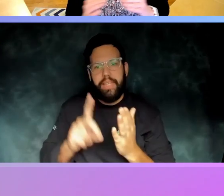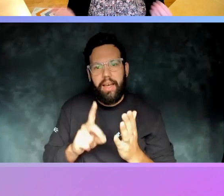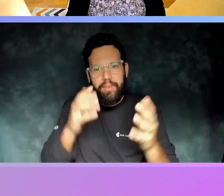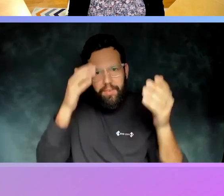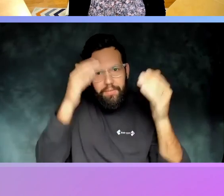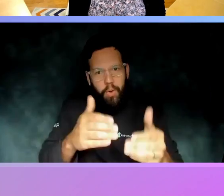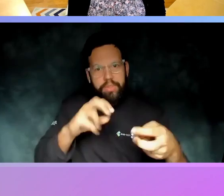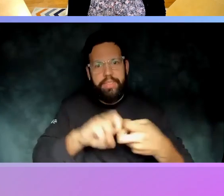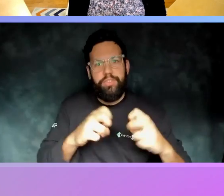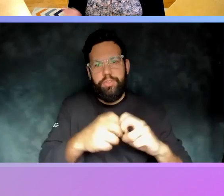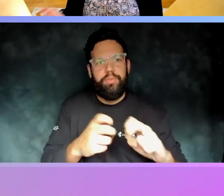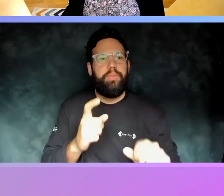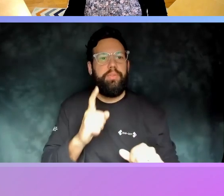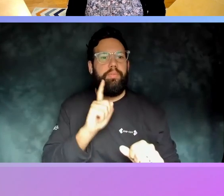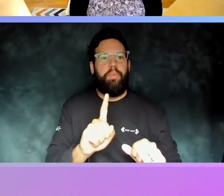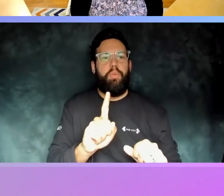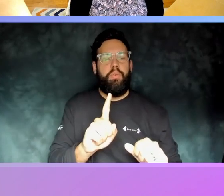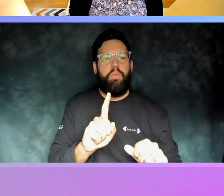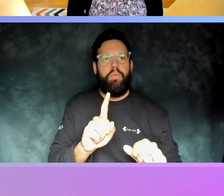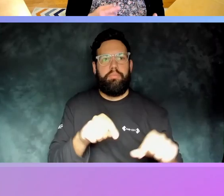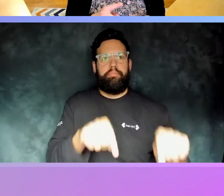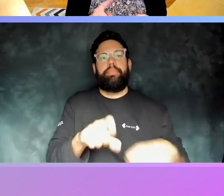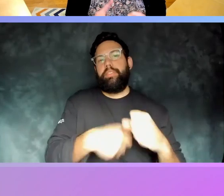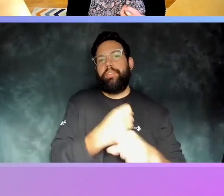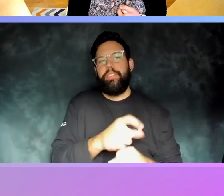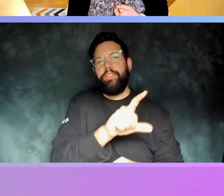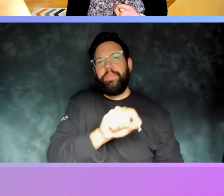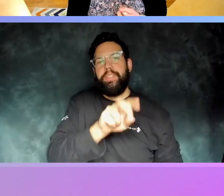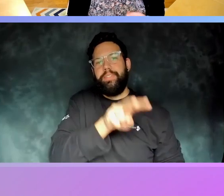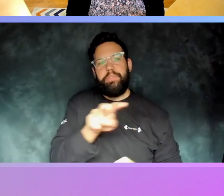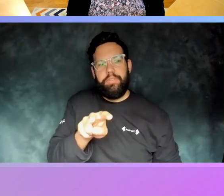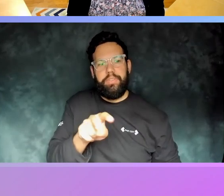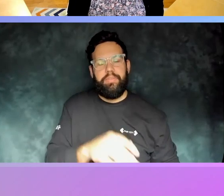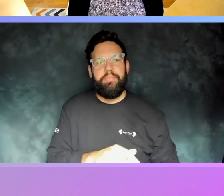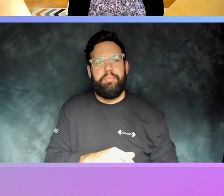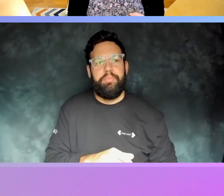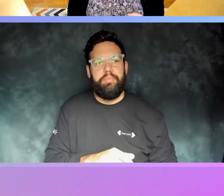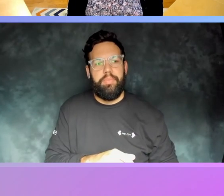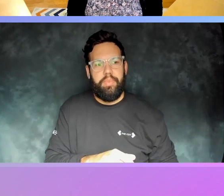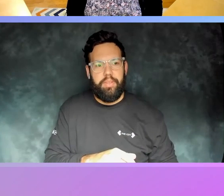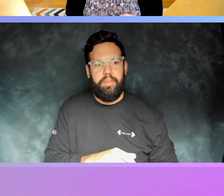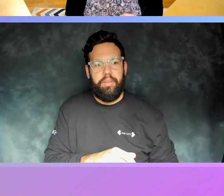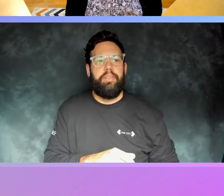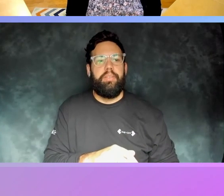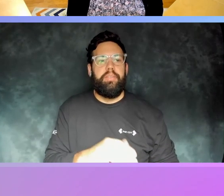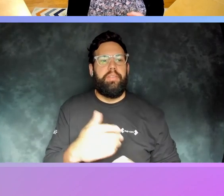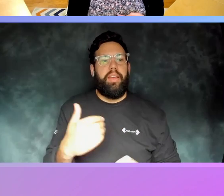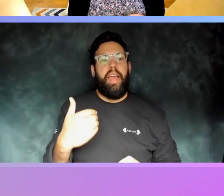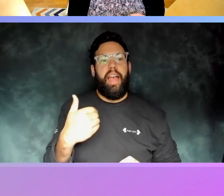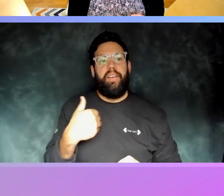indeed annotation help text that they include, and what they are showing here are two relationships, technically